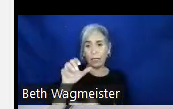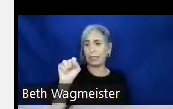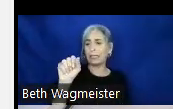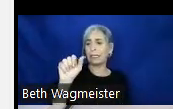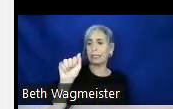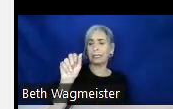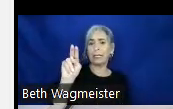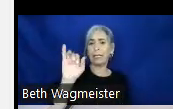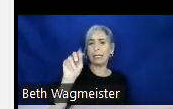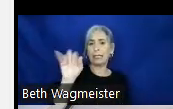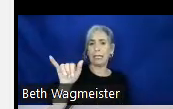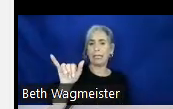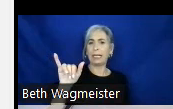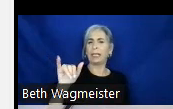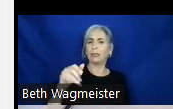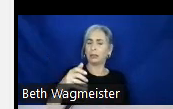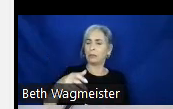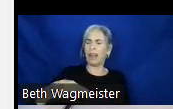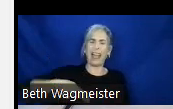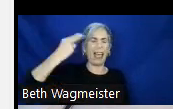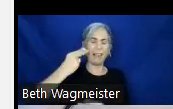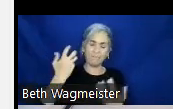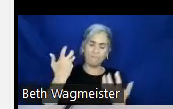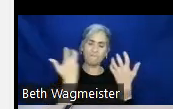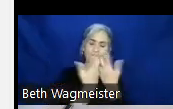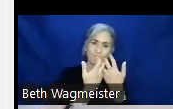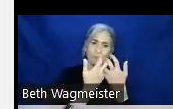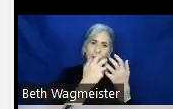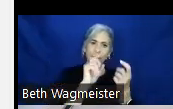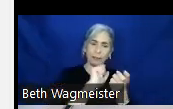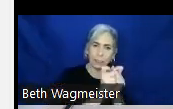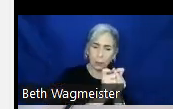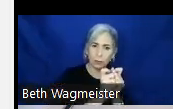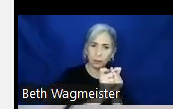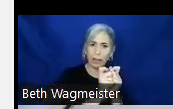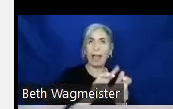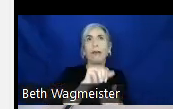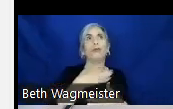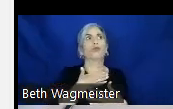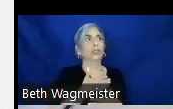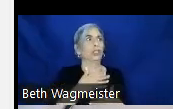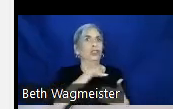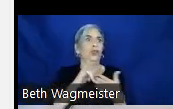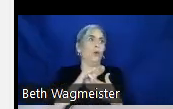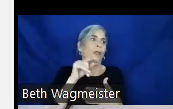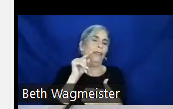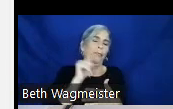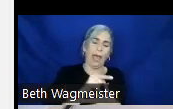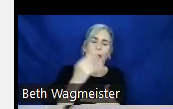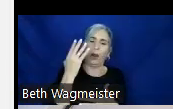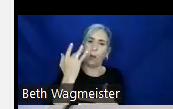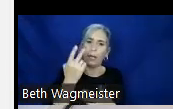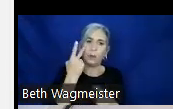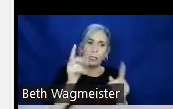customizable. So this is something I enjoy working at Sanity to see our different customers. All of